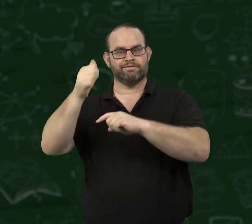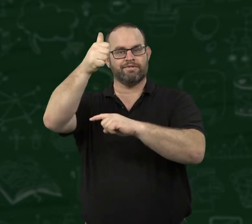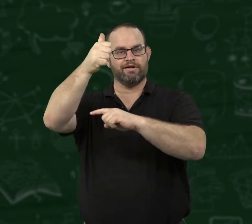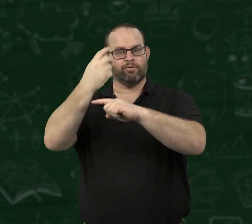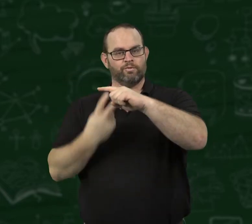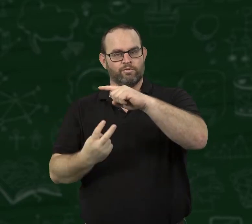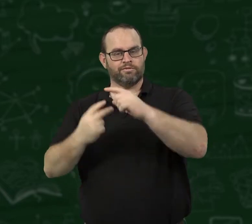10/2